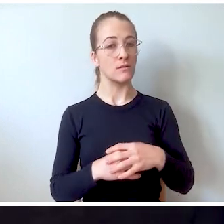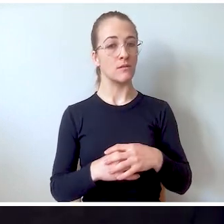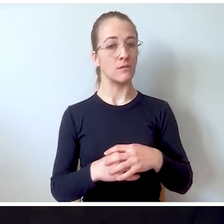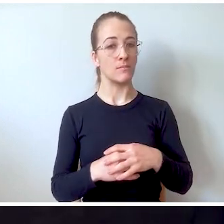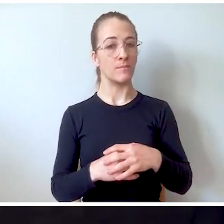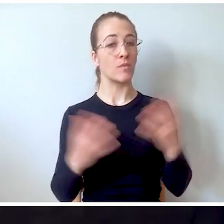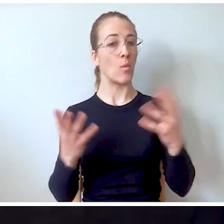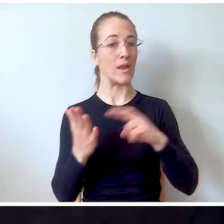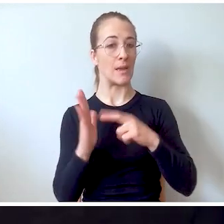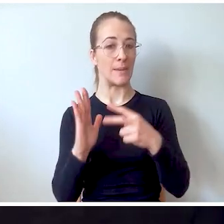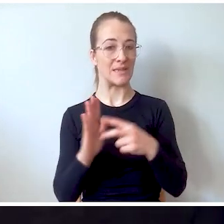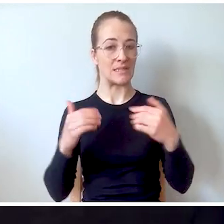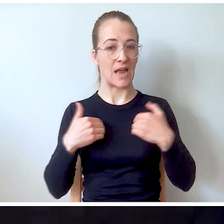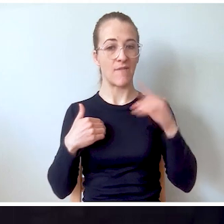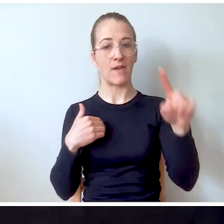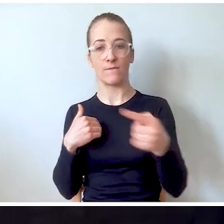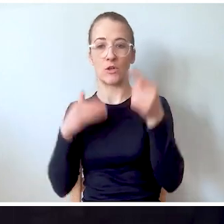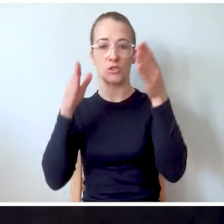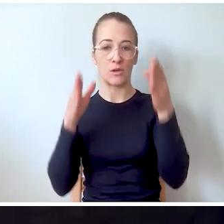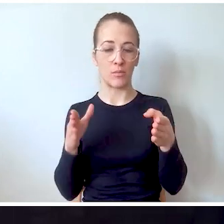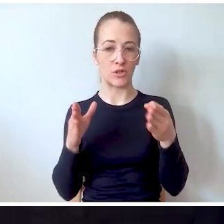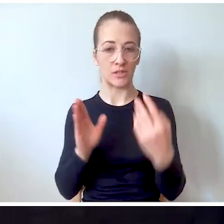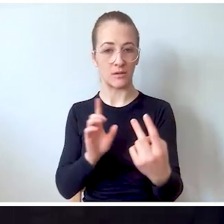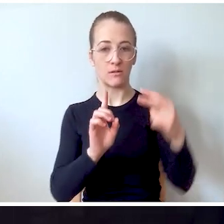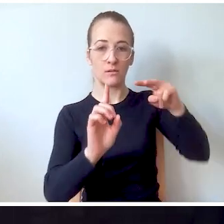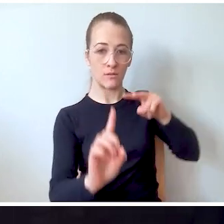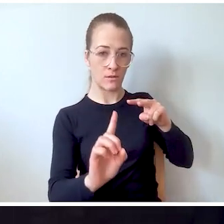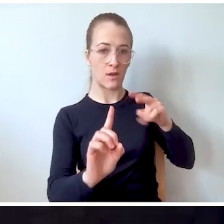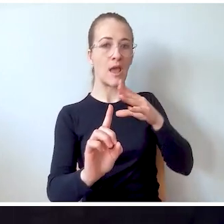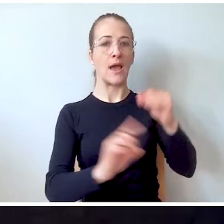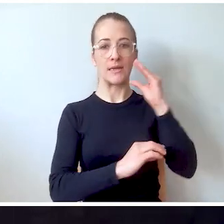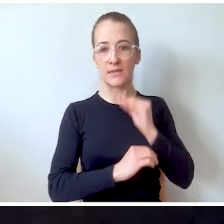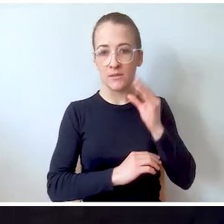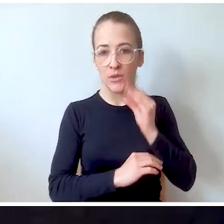on what it means to have a first person account and experience